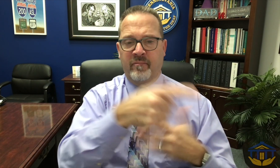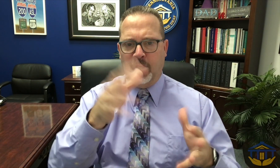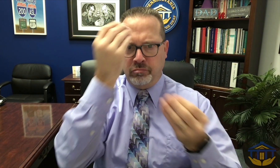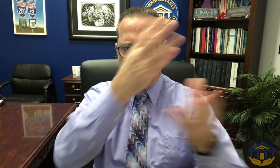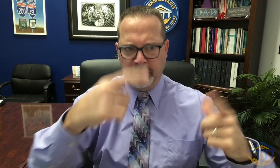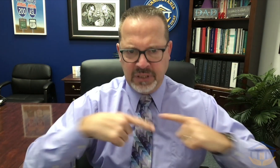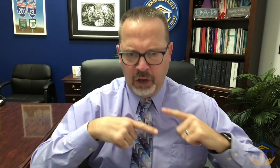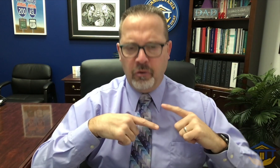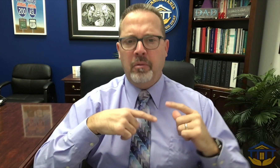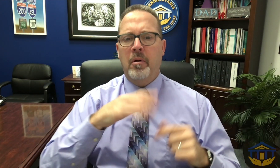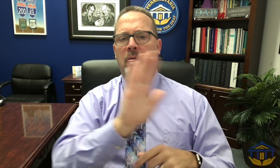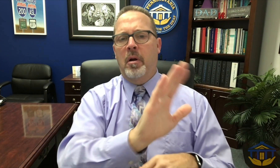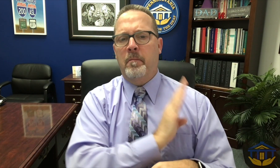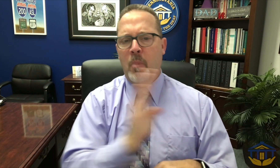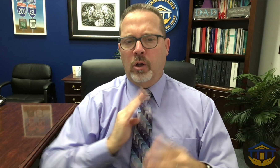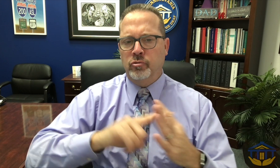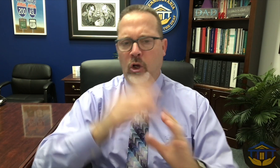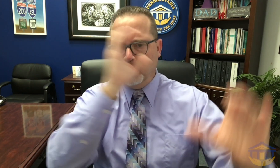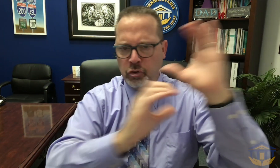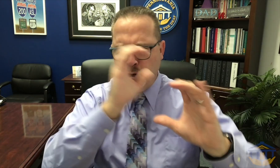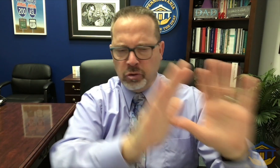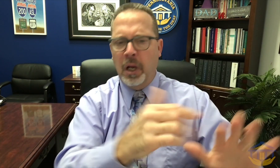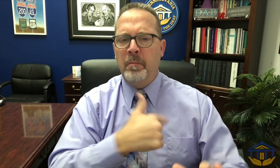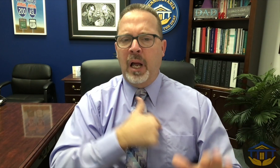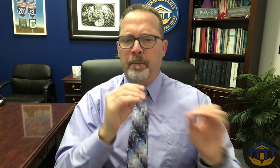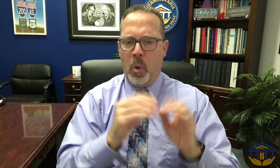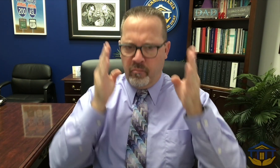The announcement has been made about their upcoming retirement and the search is underway.